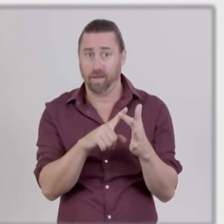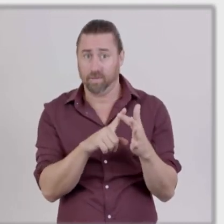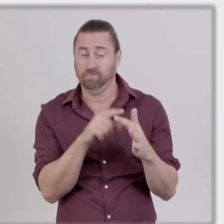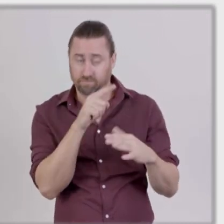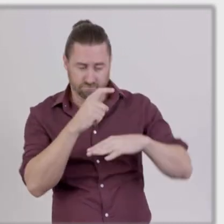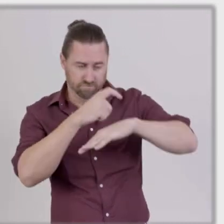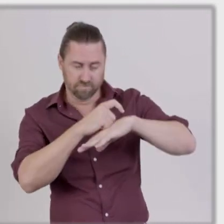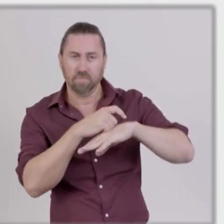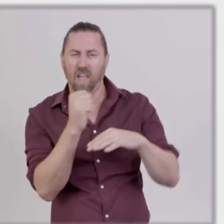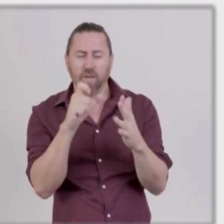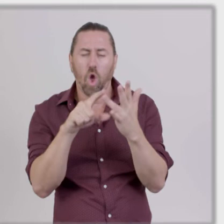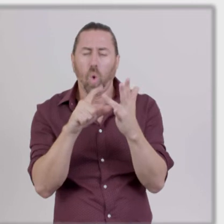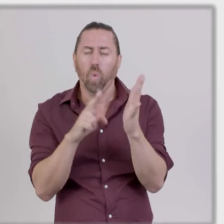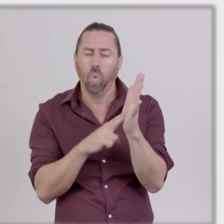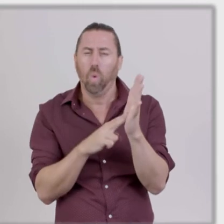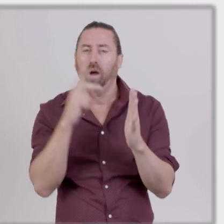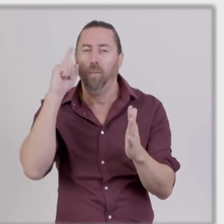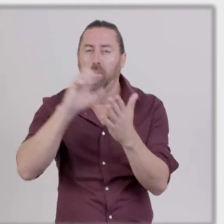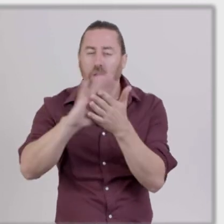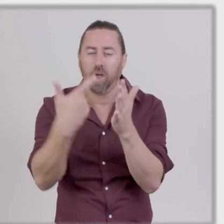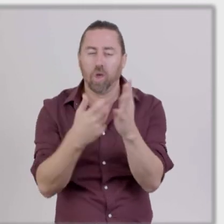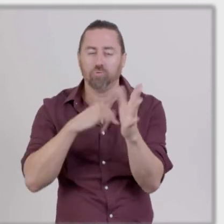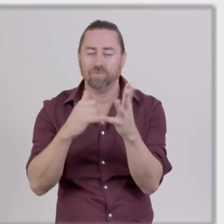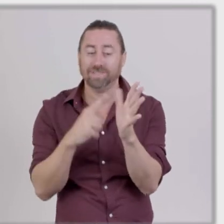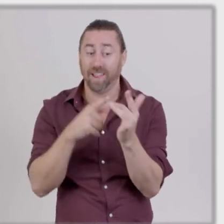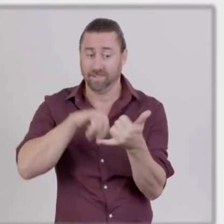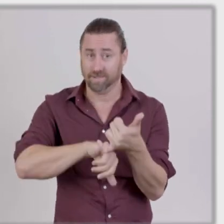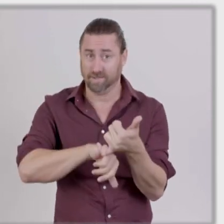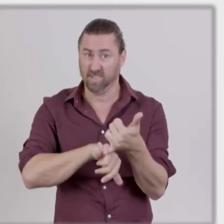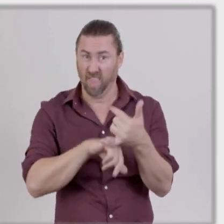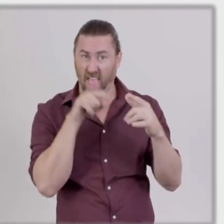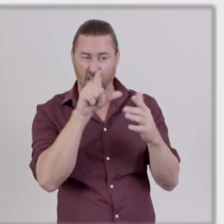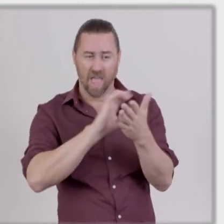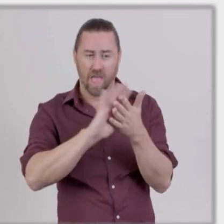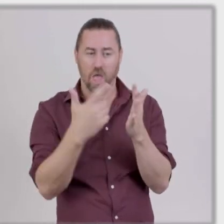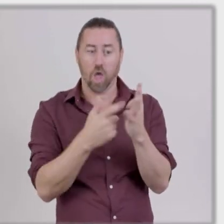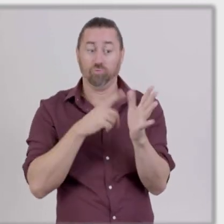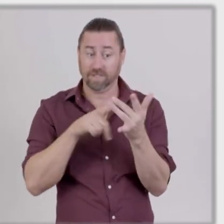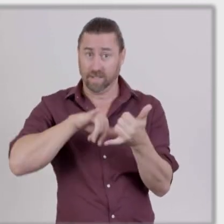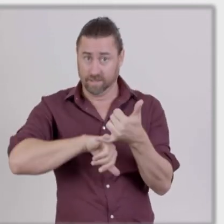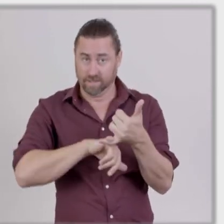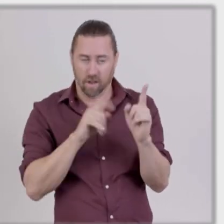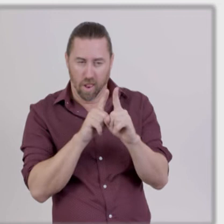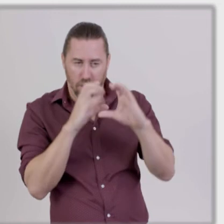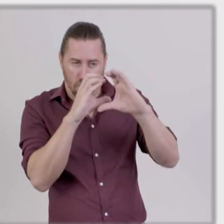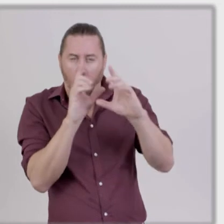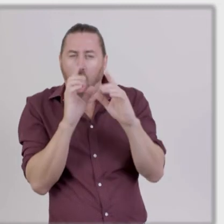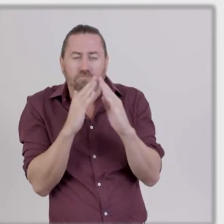as it is housed inside a cocoon called a chrysalis. The chrysalis protects the insect while its structure changes.